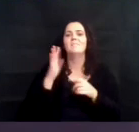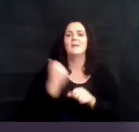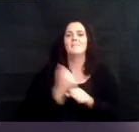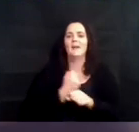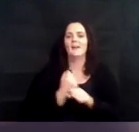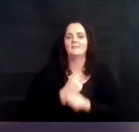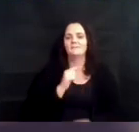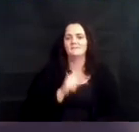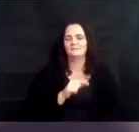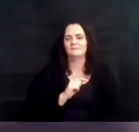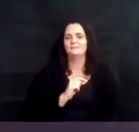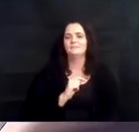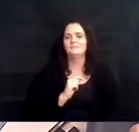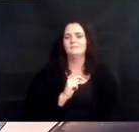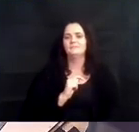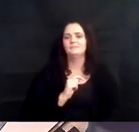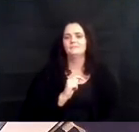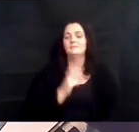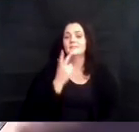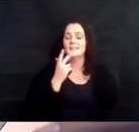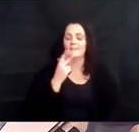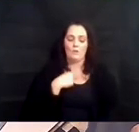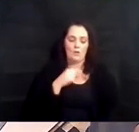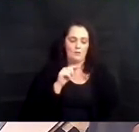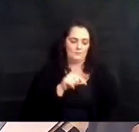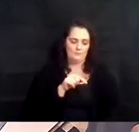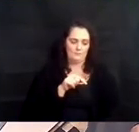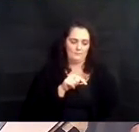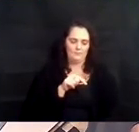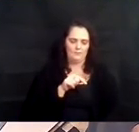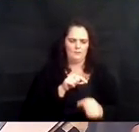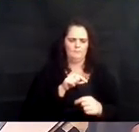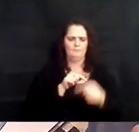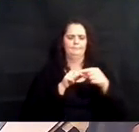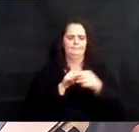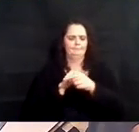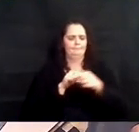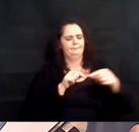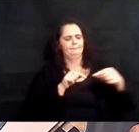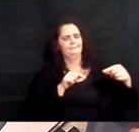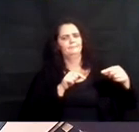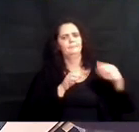If I click and hold on it, this menu will pop up on the side and part of